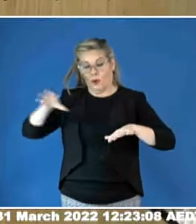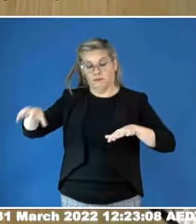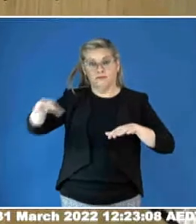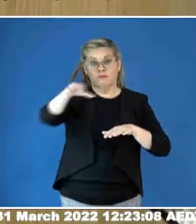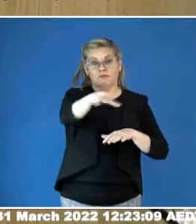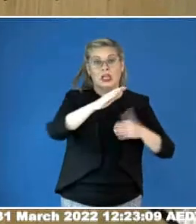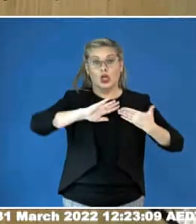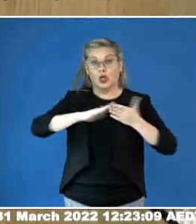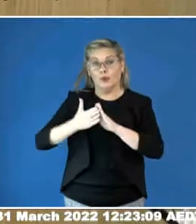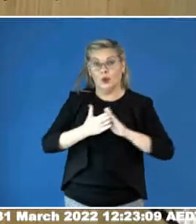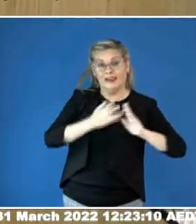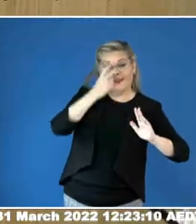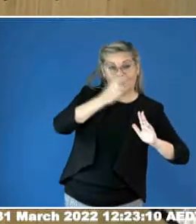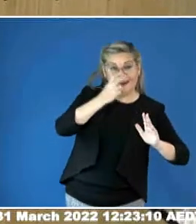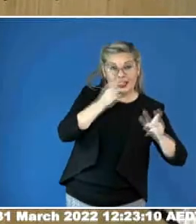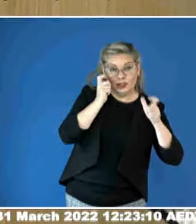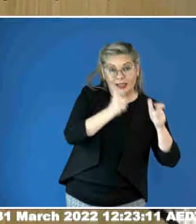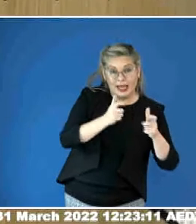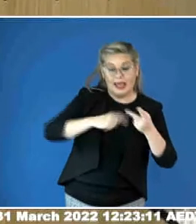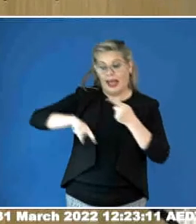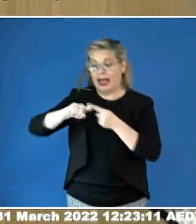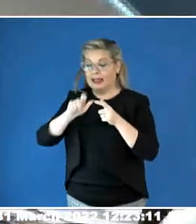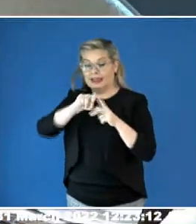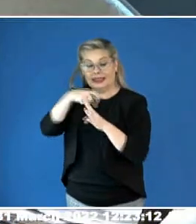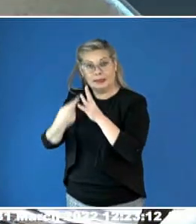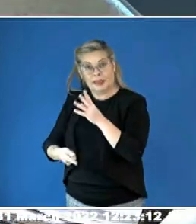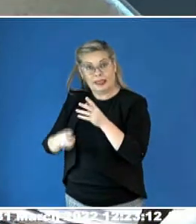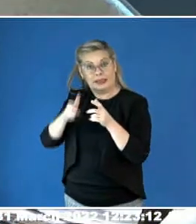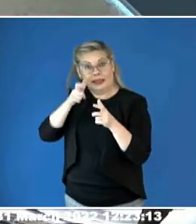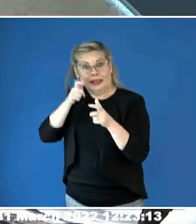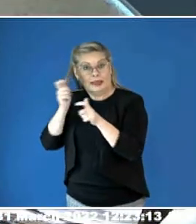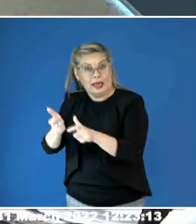Disability. CHAIR: In Queensland? In Queensland, yes.